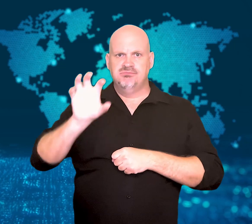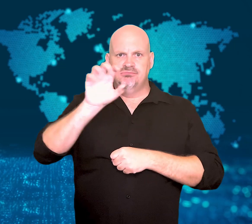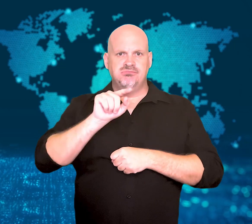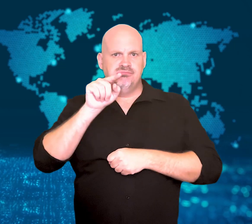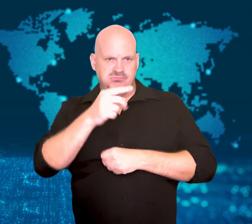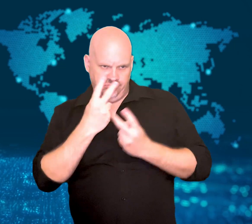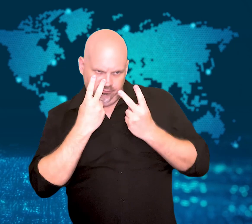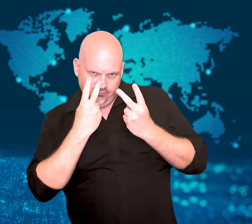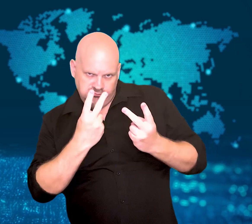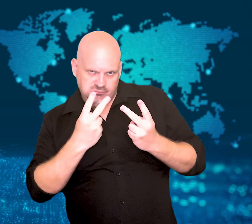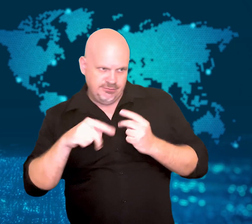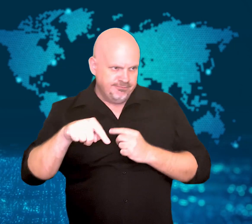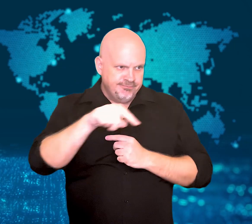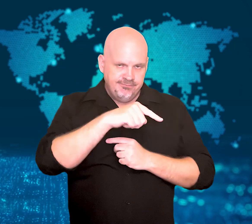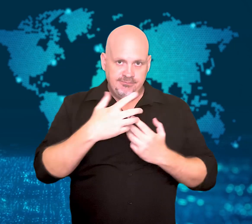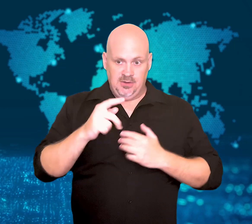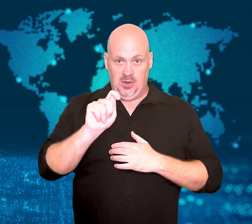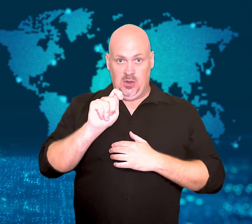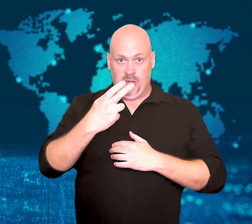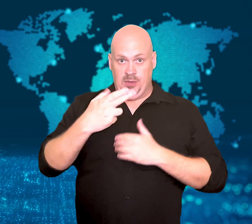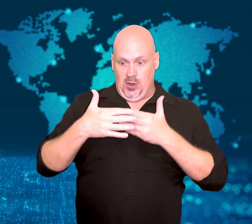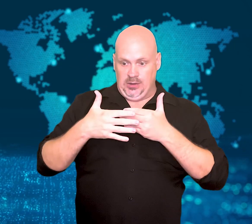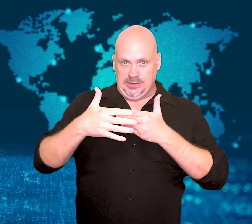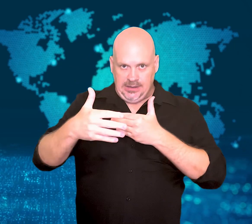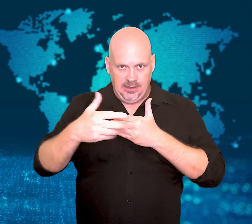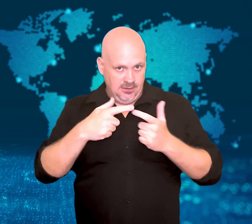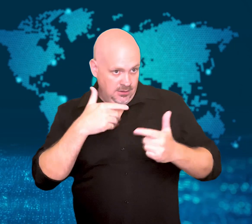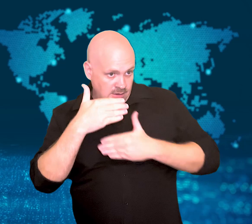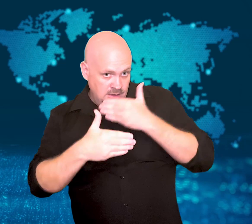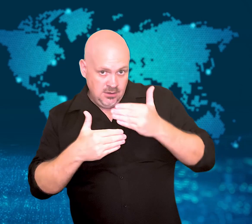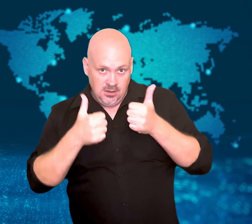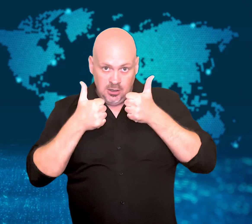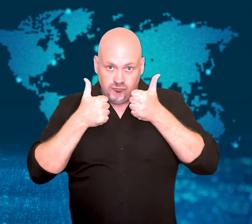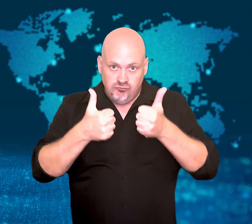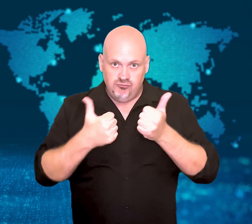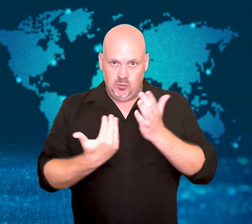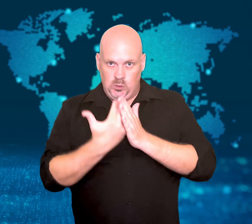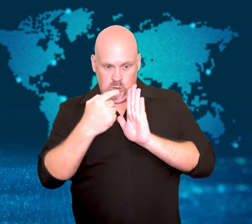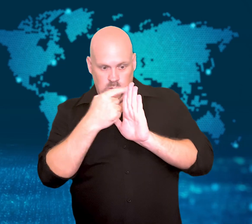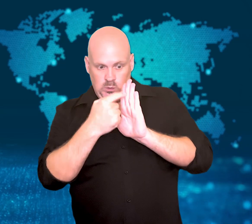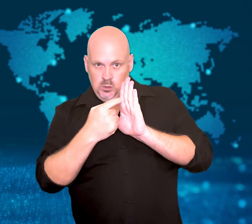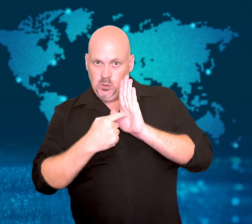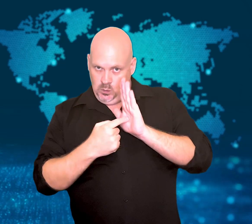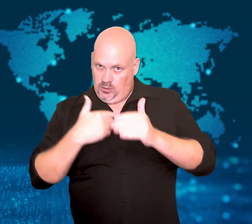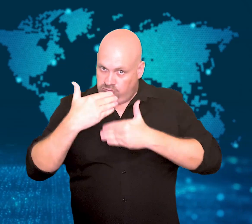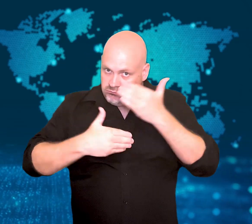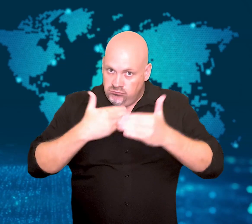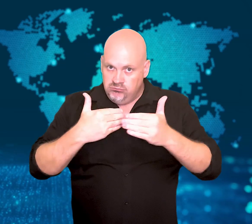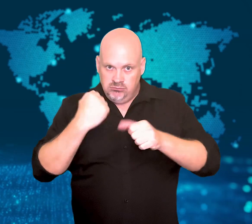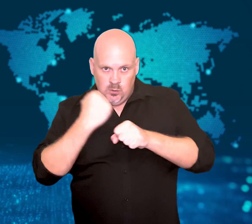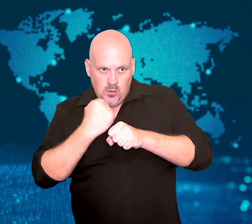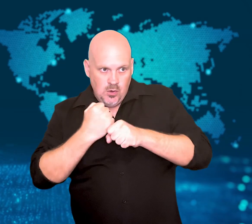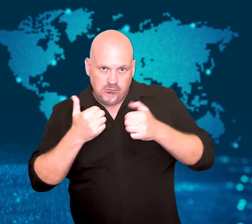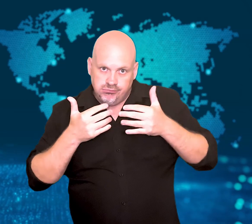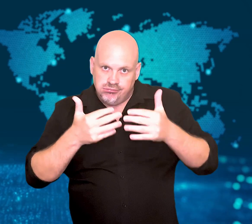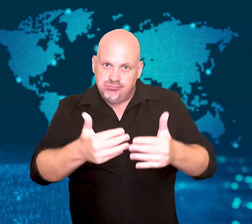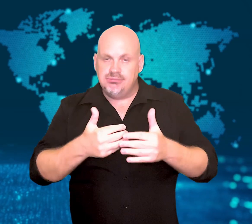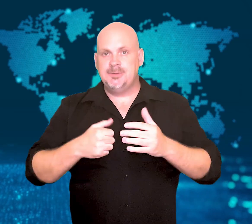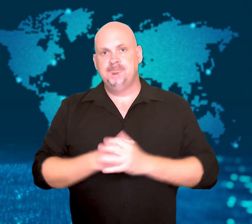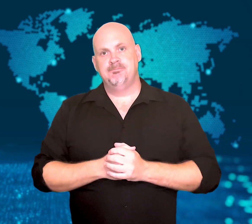starting Thursday to supervise the roll-out of these new policies.